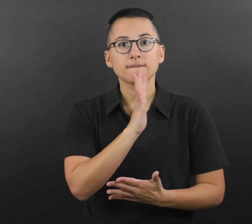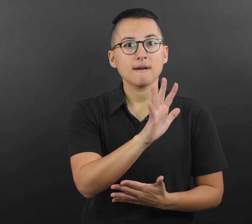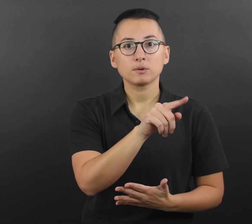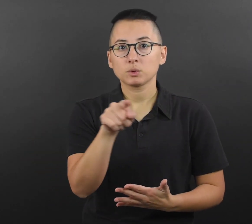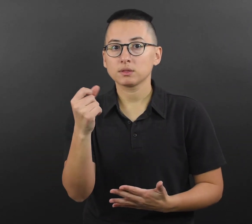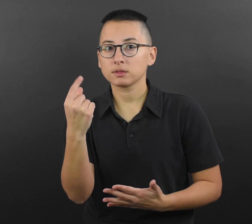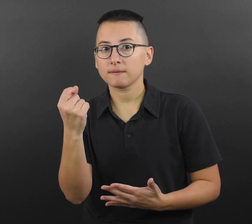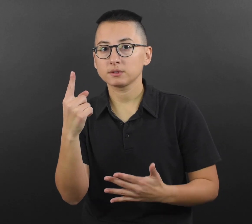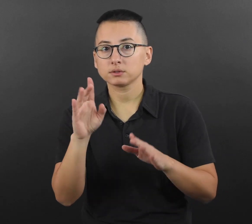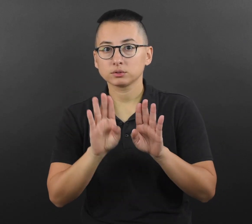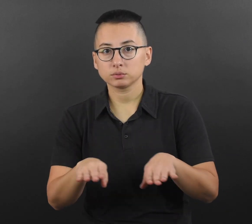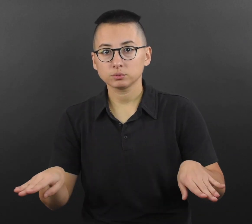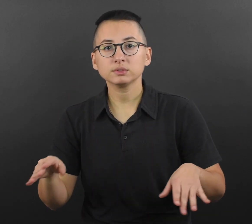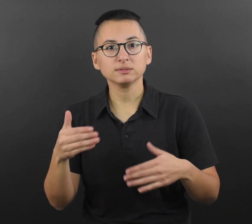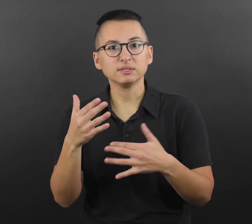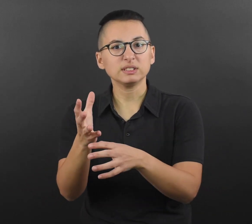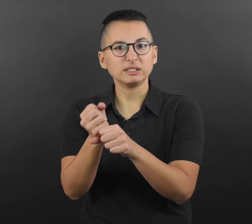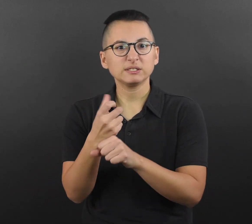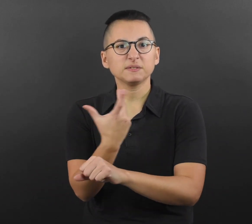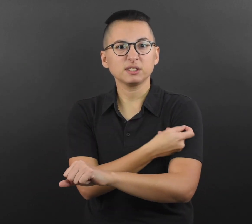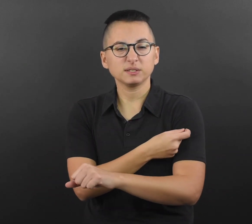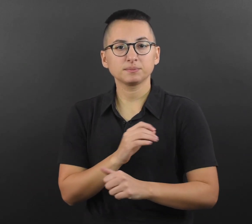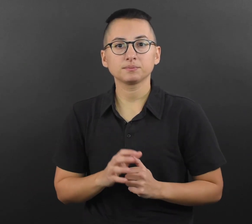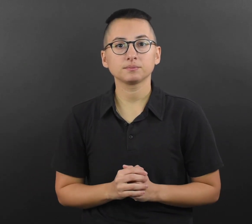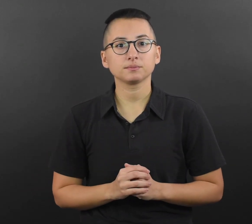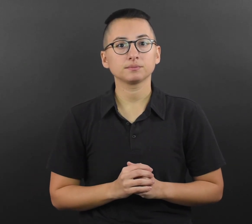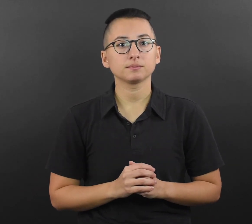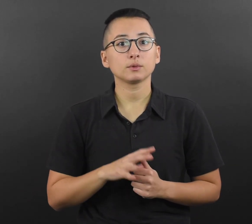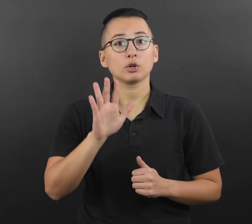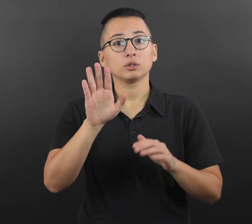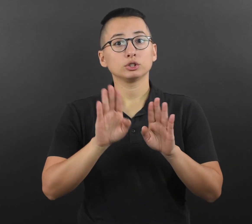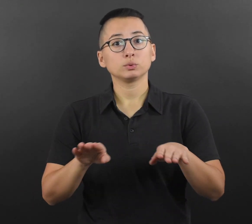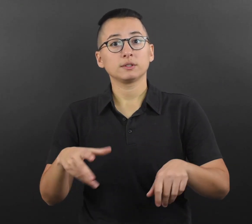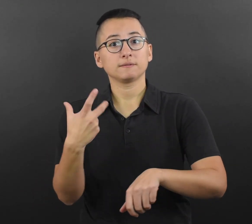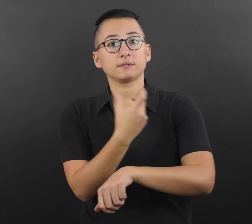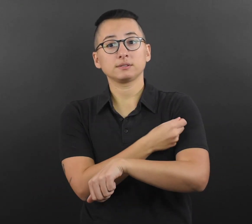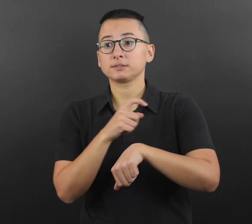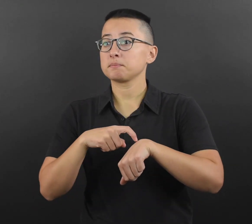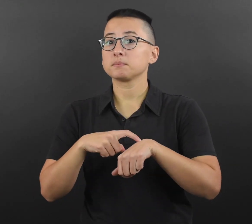vaccinated. The time to get your child vaccinated is now!